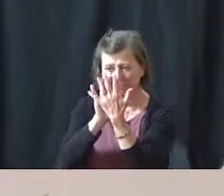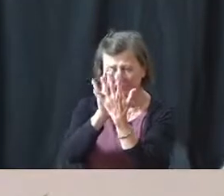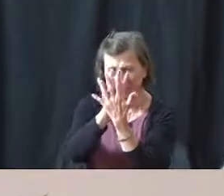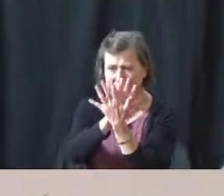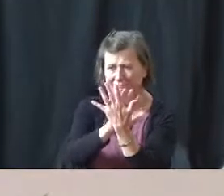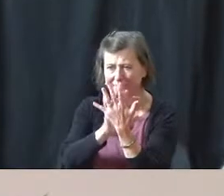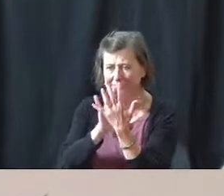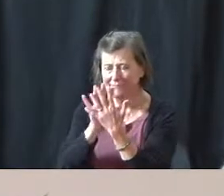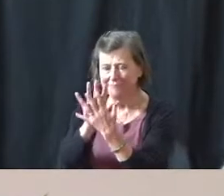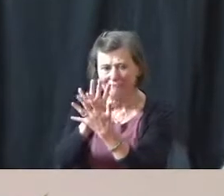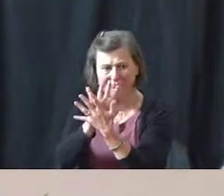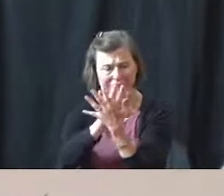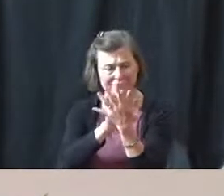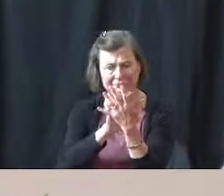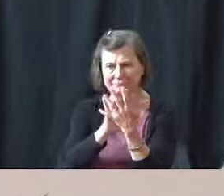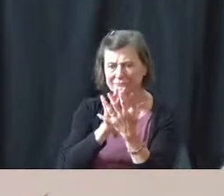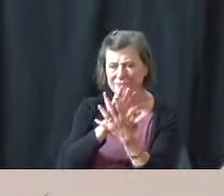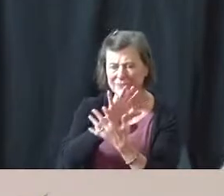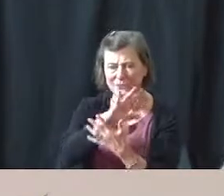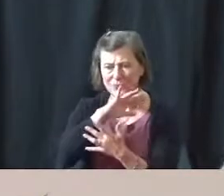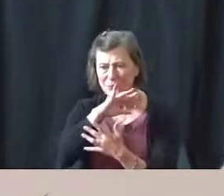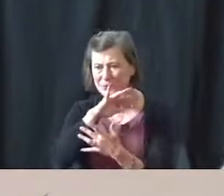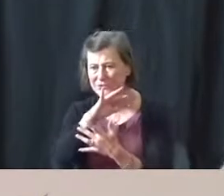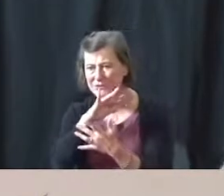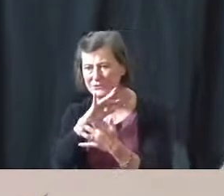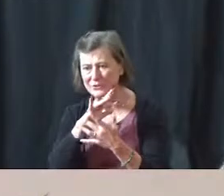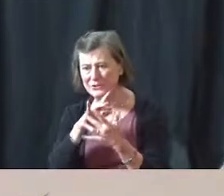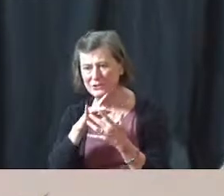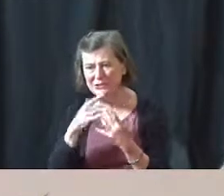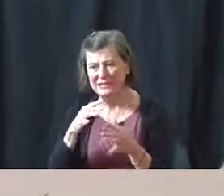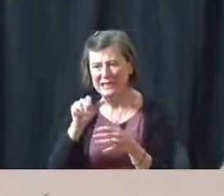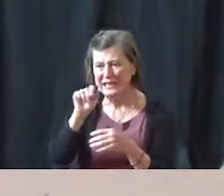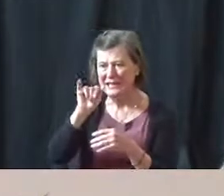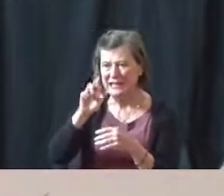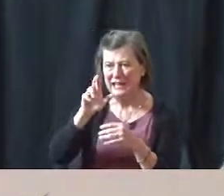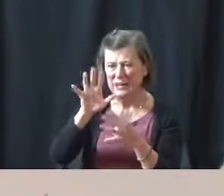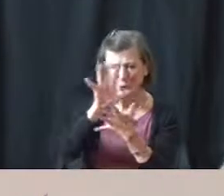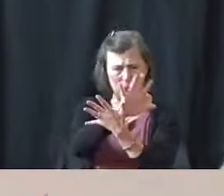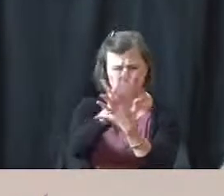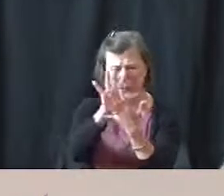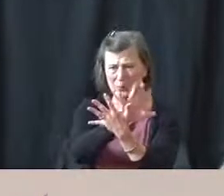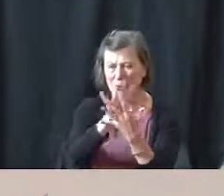All sorts of dirty toxic air.